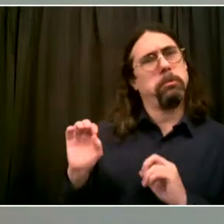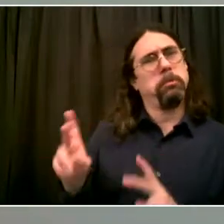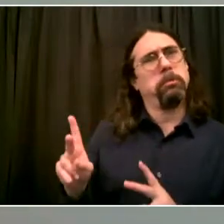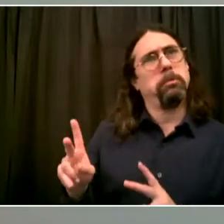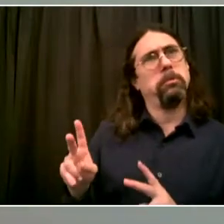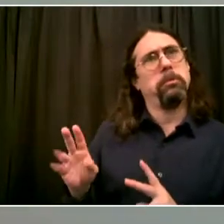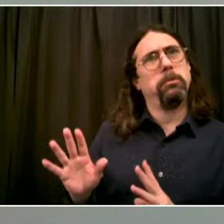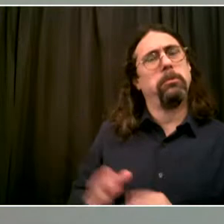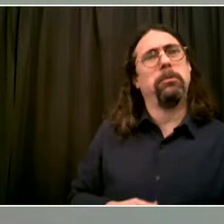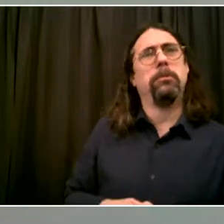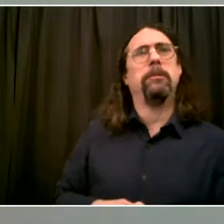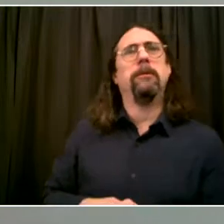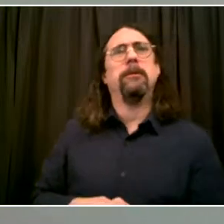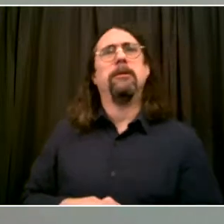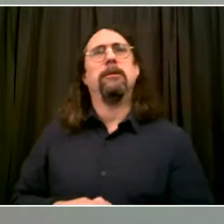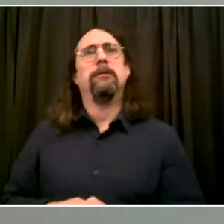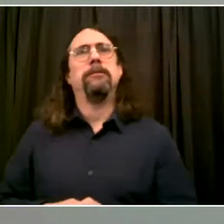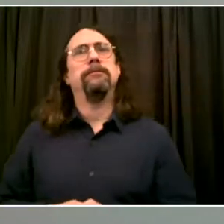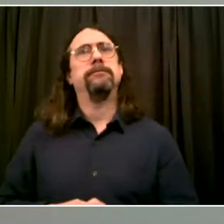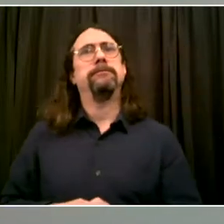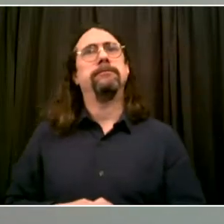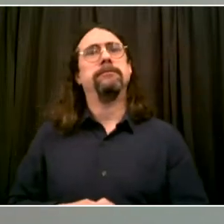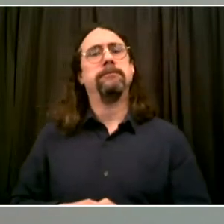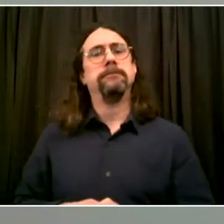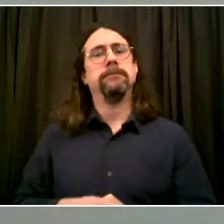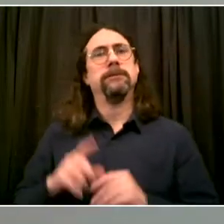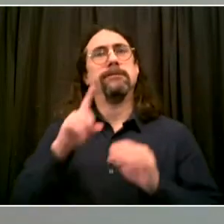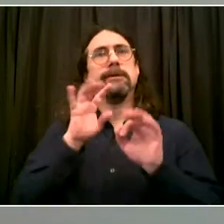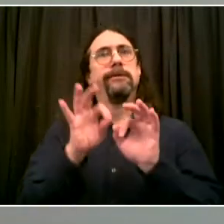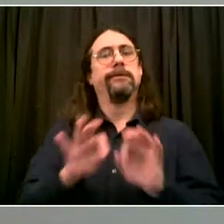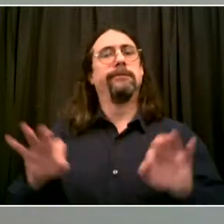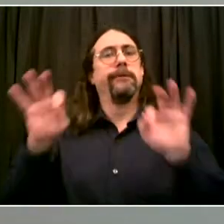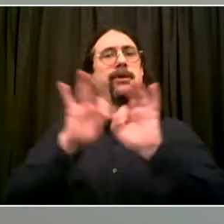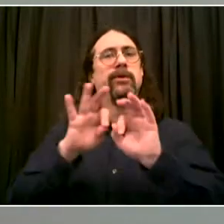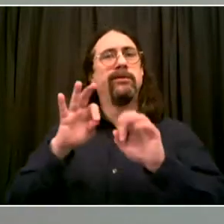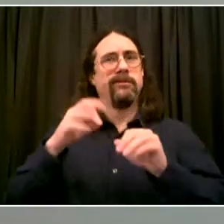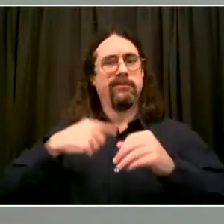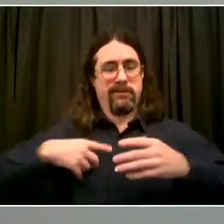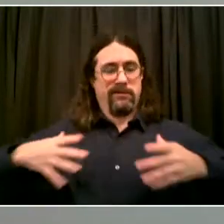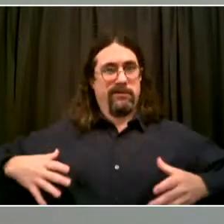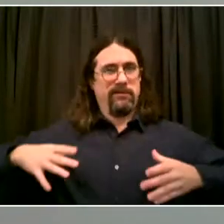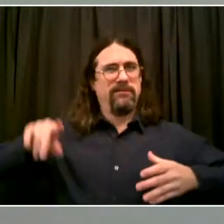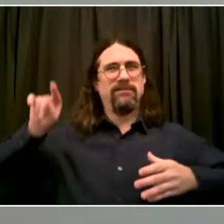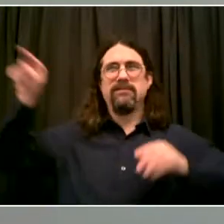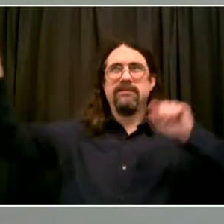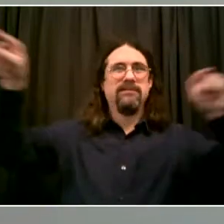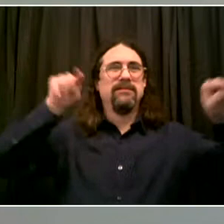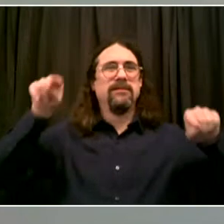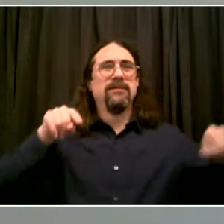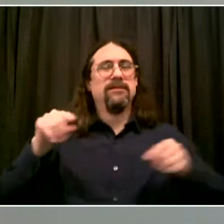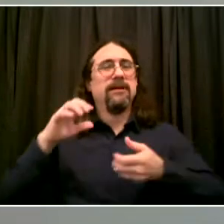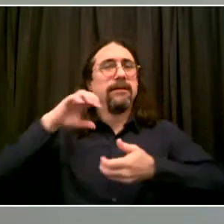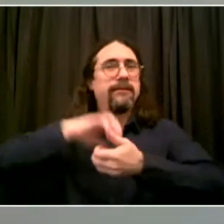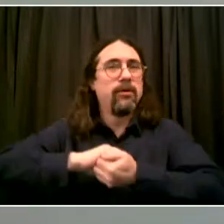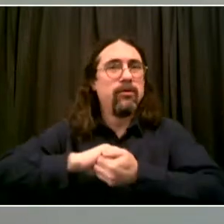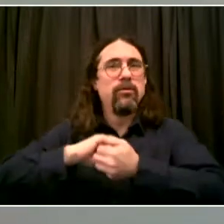HEALTH CONCERN WE NEED MORE DATA AND STUDIES TO UNUNDERSTAND THAT. FINALLY WE DEFTLY WANT ALL OF OUR ACADEMIC PARTNERS TO BE